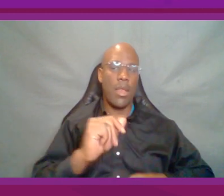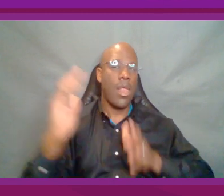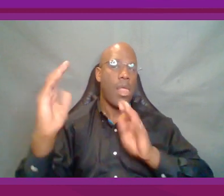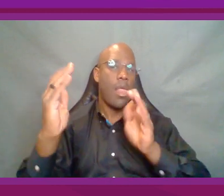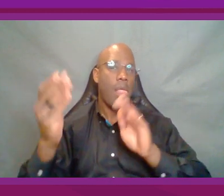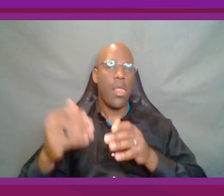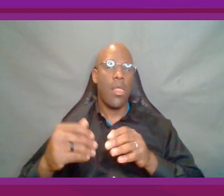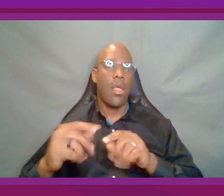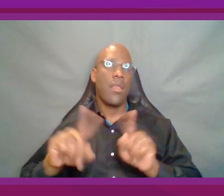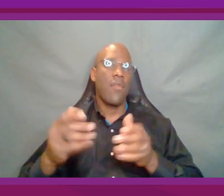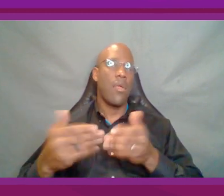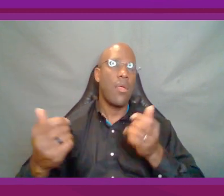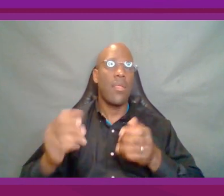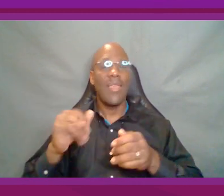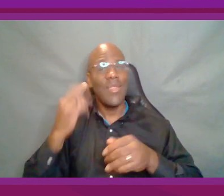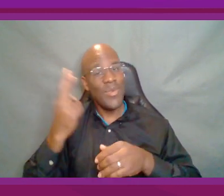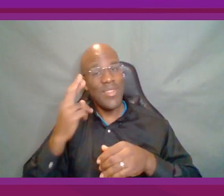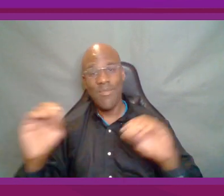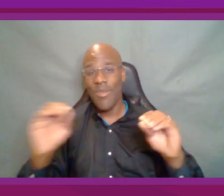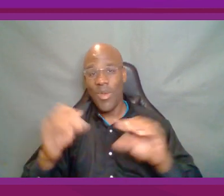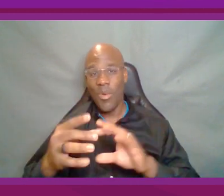And that's why we don't have inclusion. I'm done.